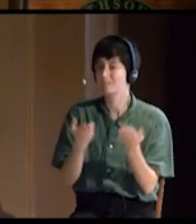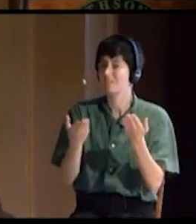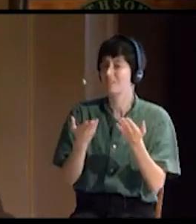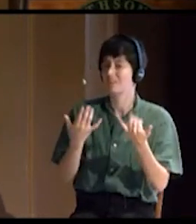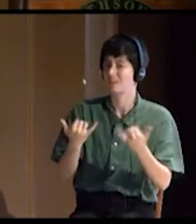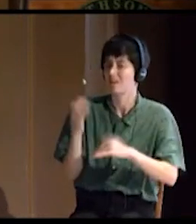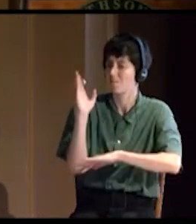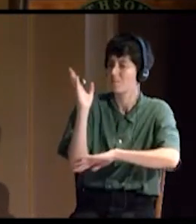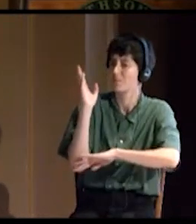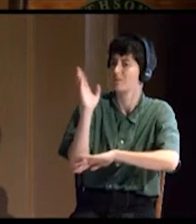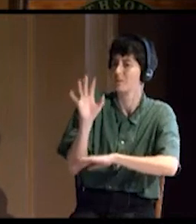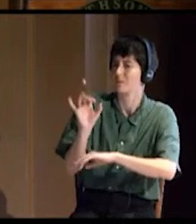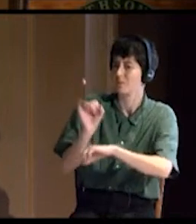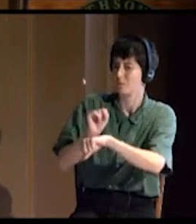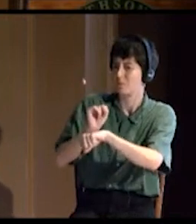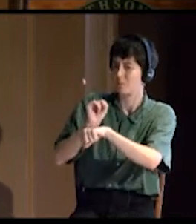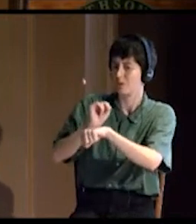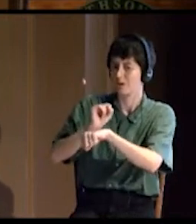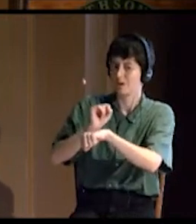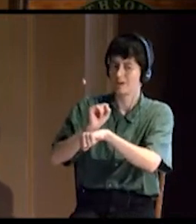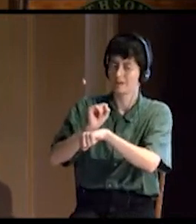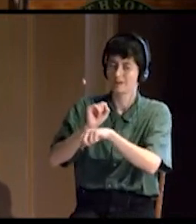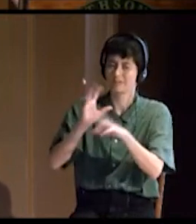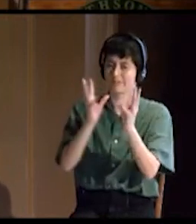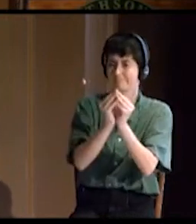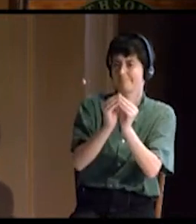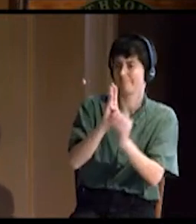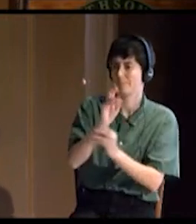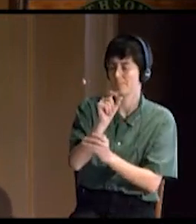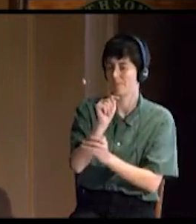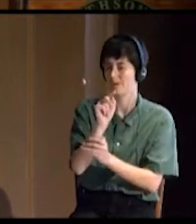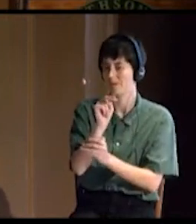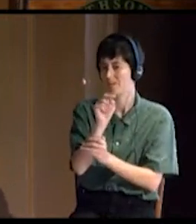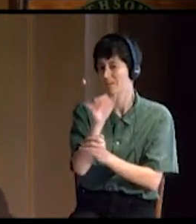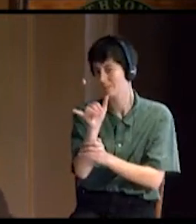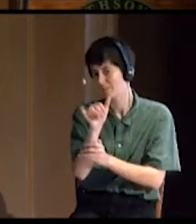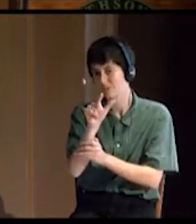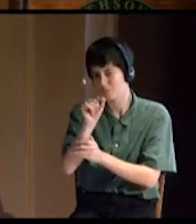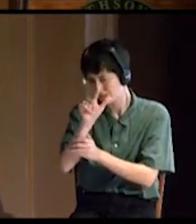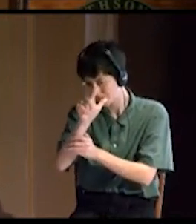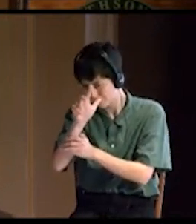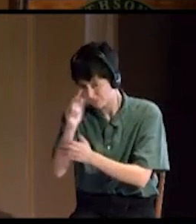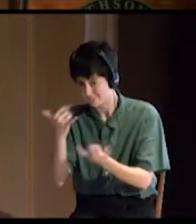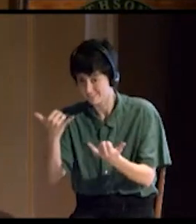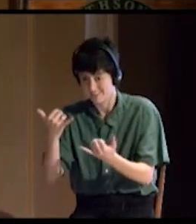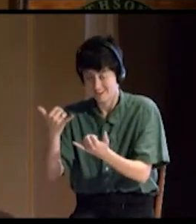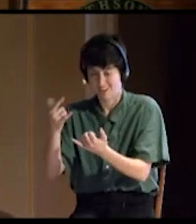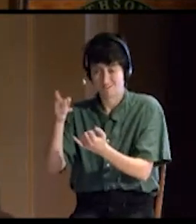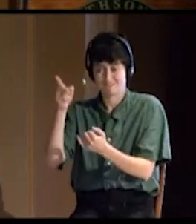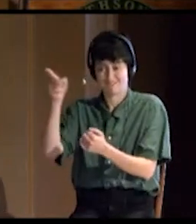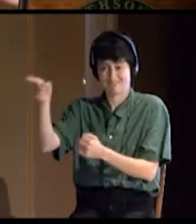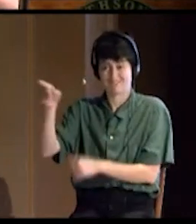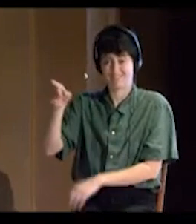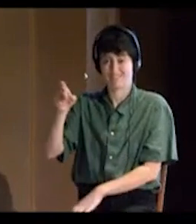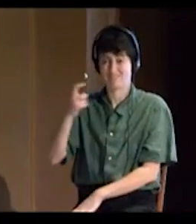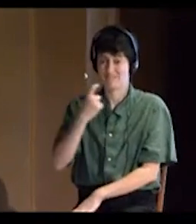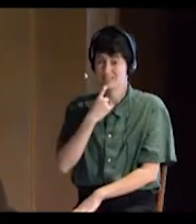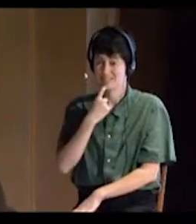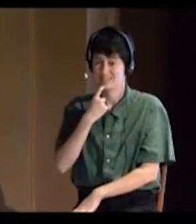that was a subset of this project. And she's now in grad school in Finland for plant sciences. And I'm happy to take some questions.